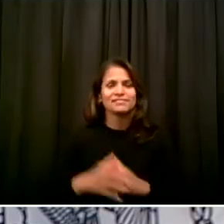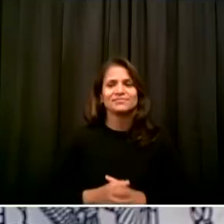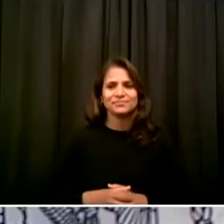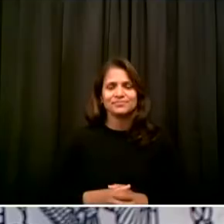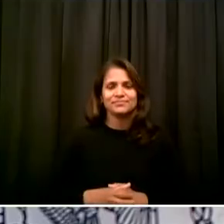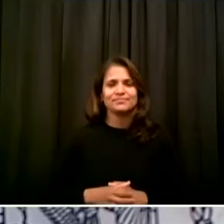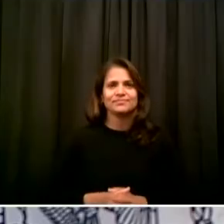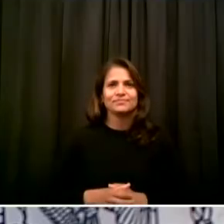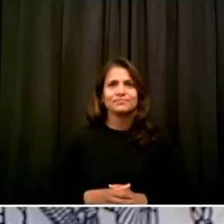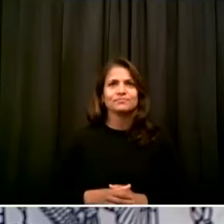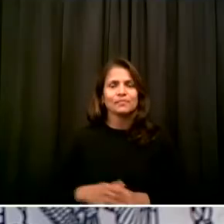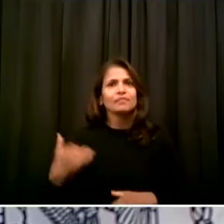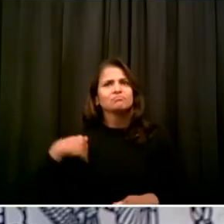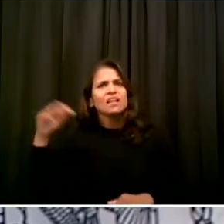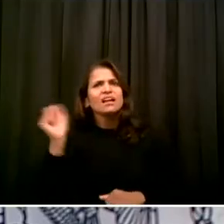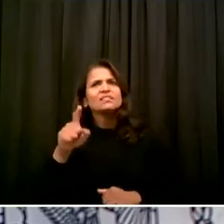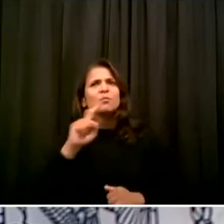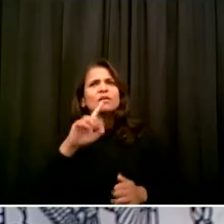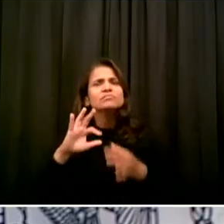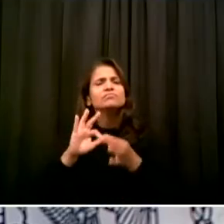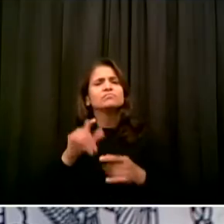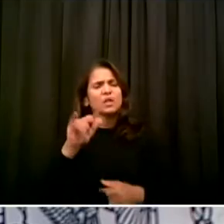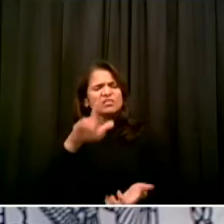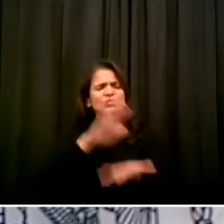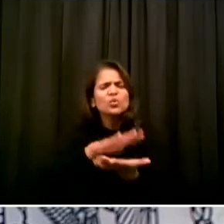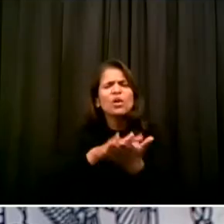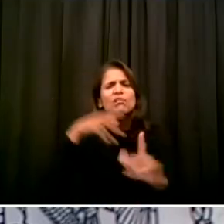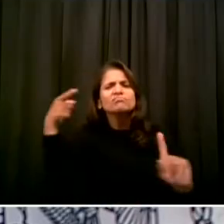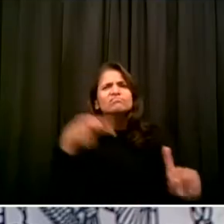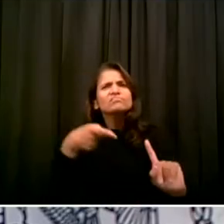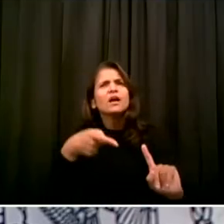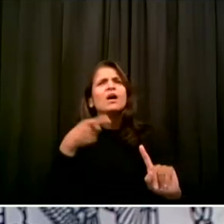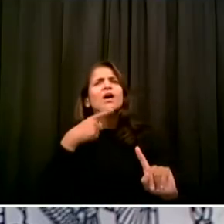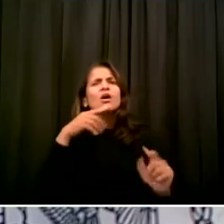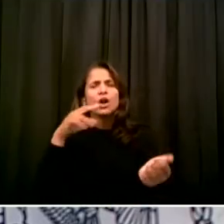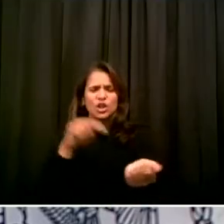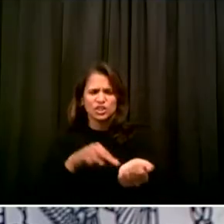MY QUESTION IS ABOUT